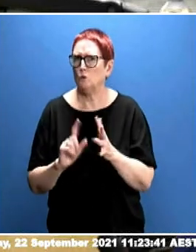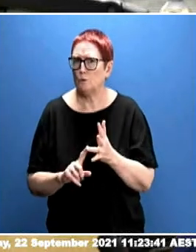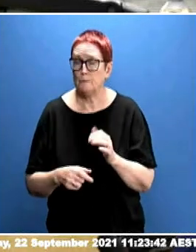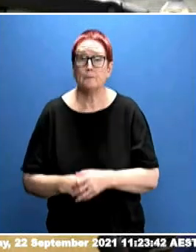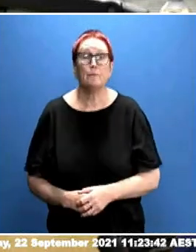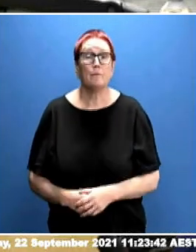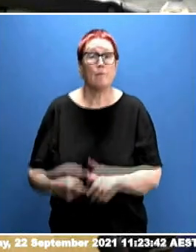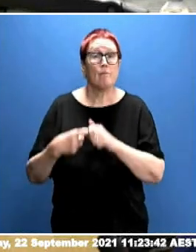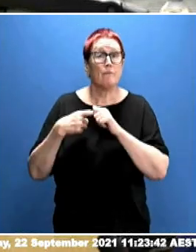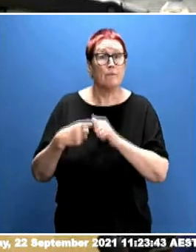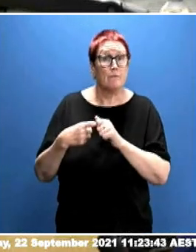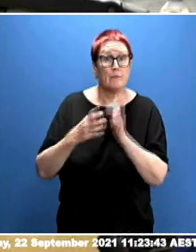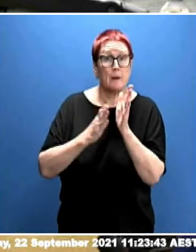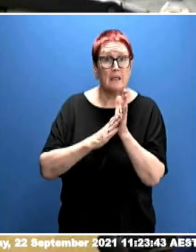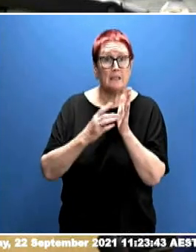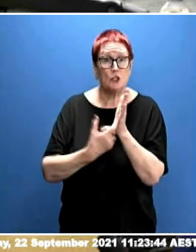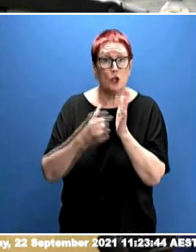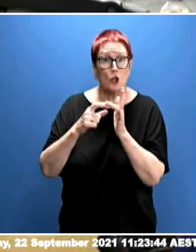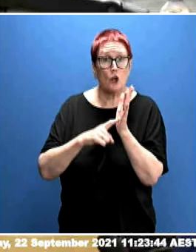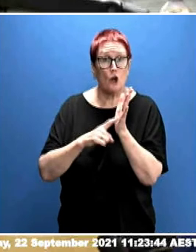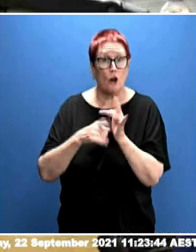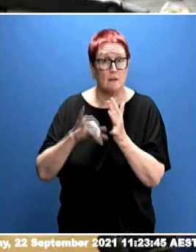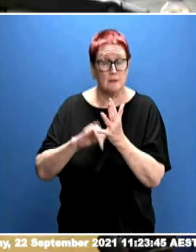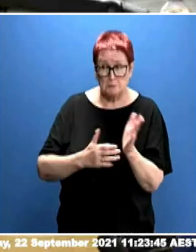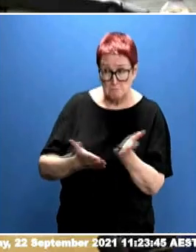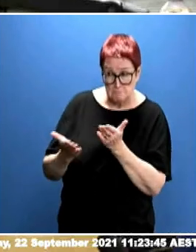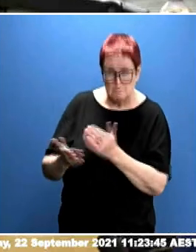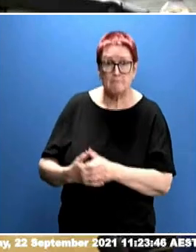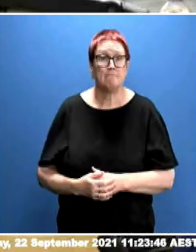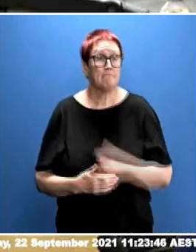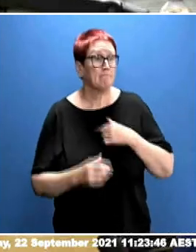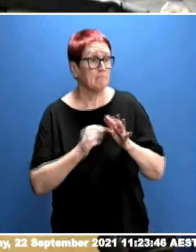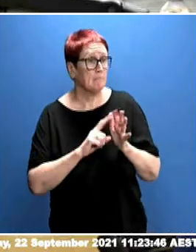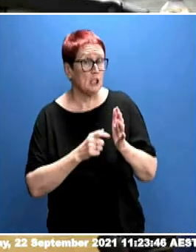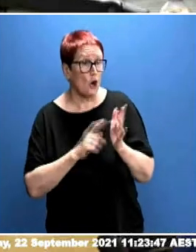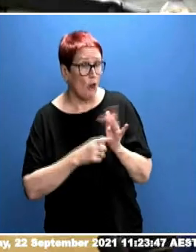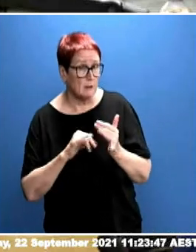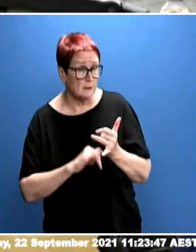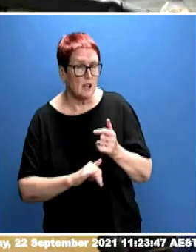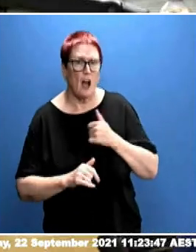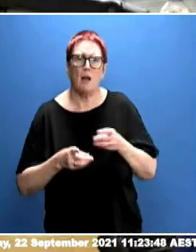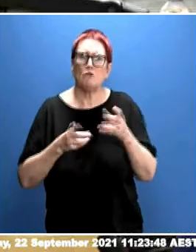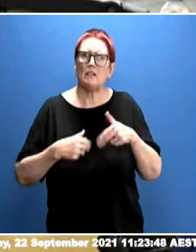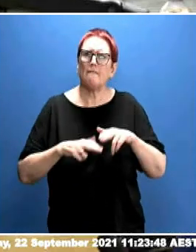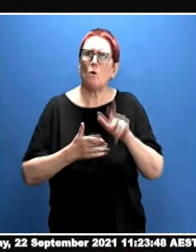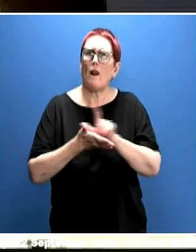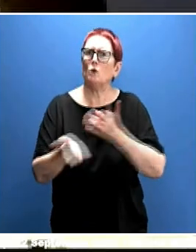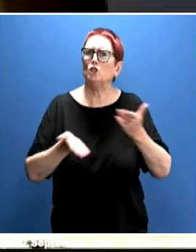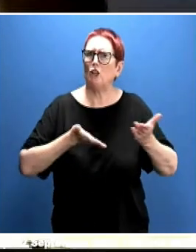If I could start, please, perhaps with you, Mr Collins. My name is Peter Collins, I'm the Director of Legal Services